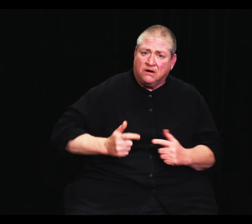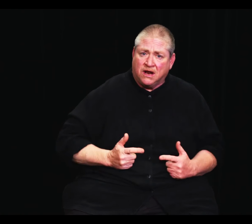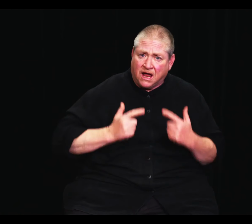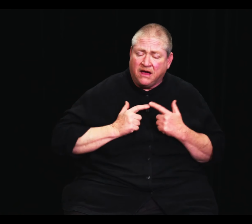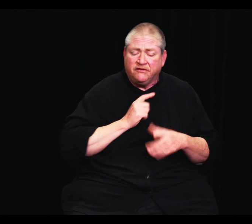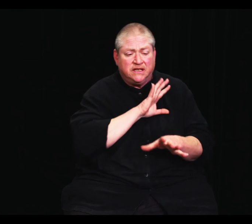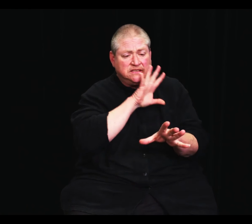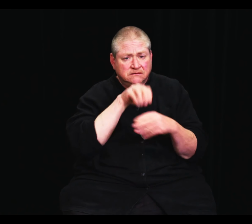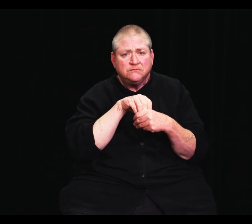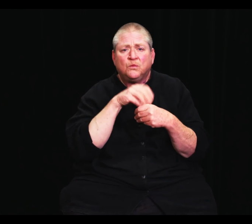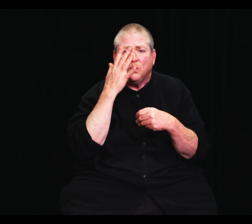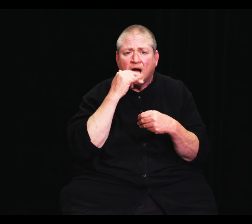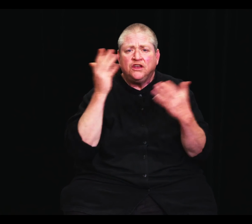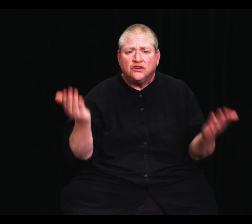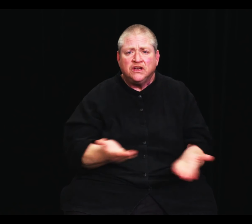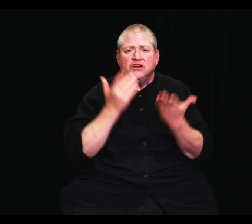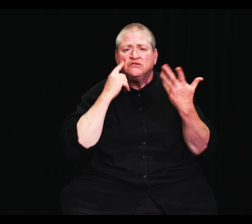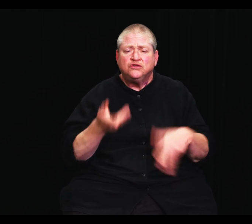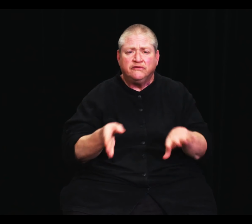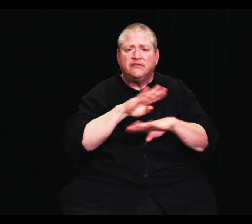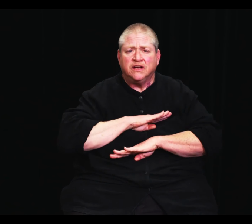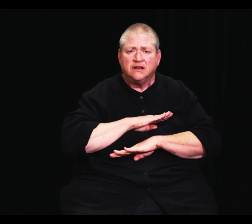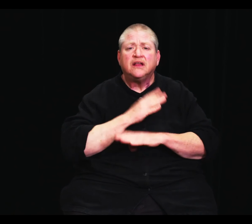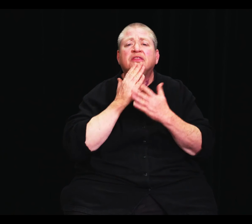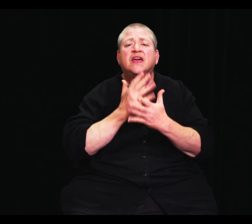It is the reason you are on this planet at this particular time in history.